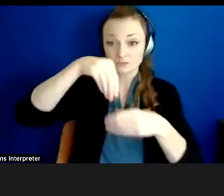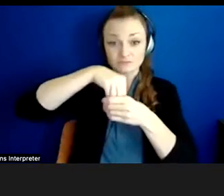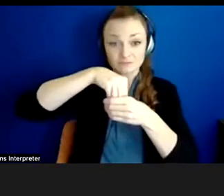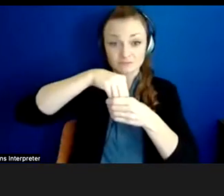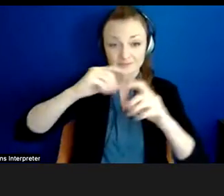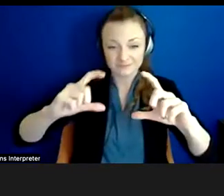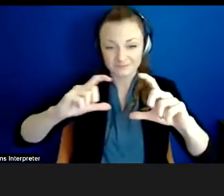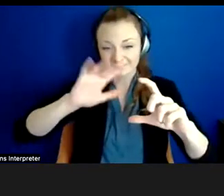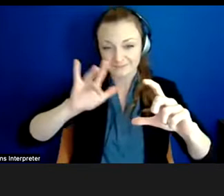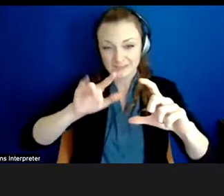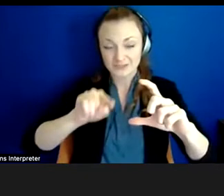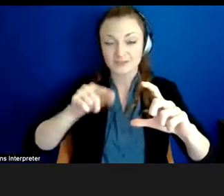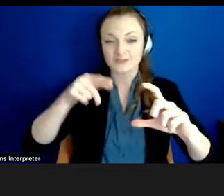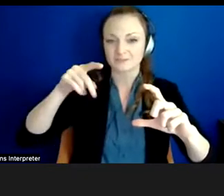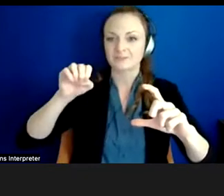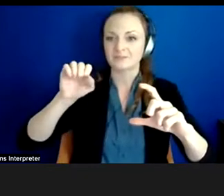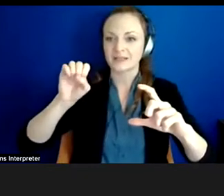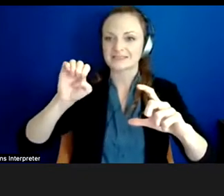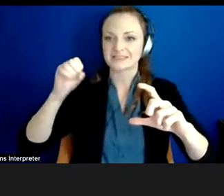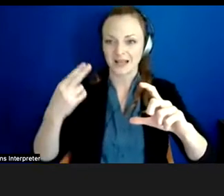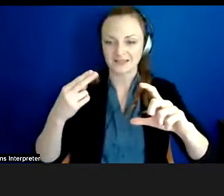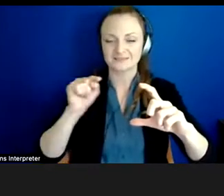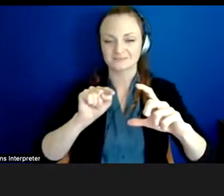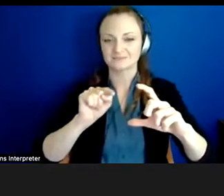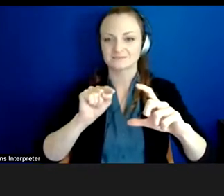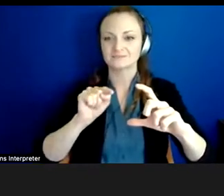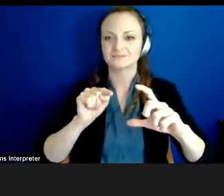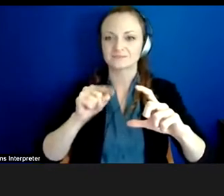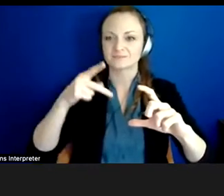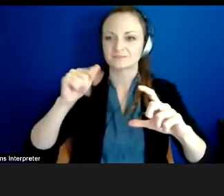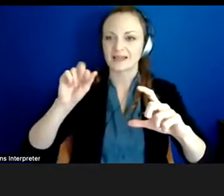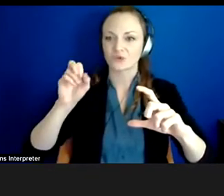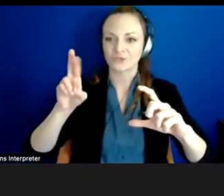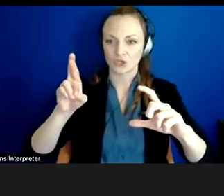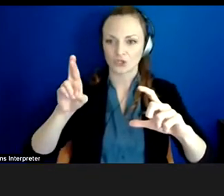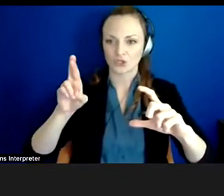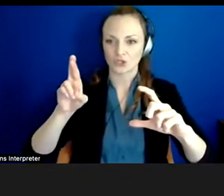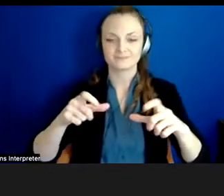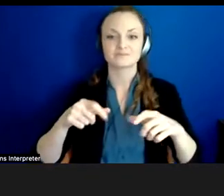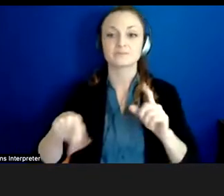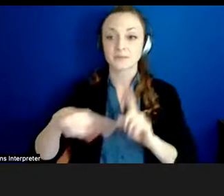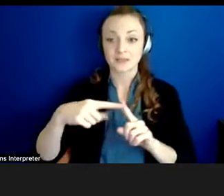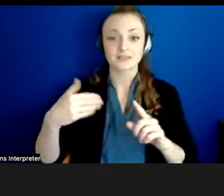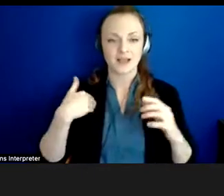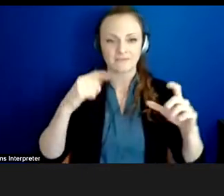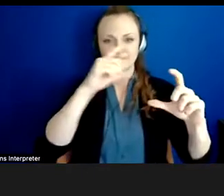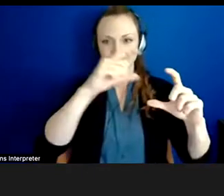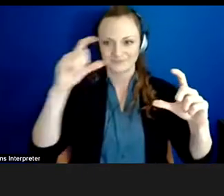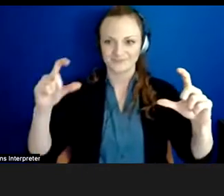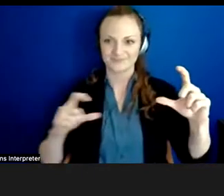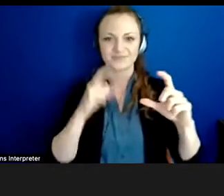and the Hebrew letters, and it also has wells for all of the ritual foods both of these